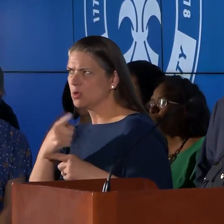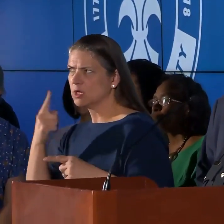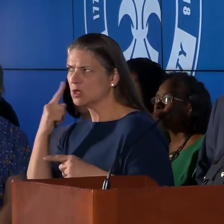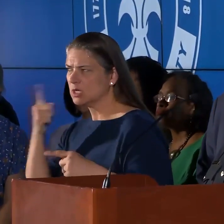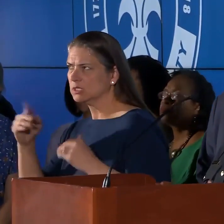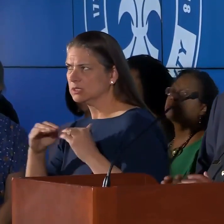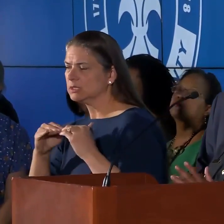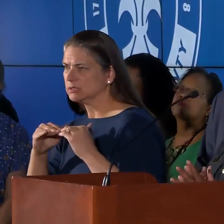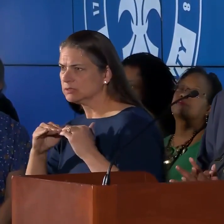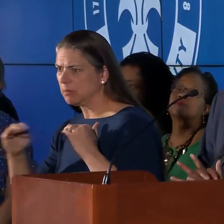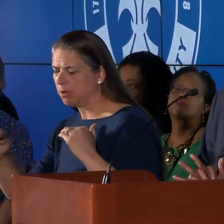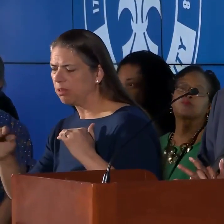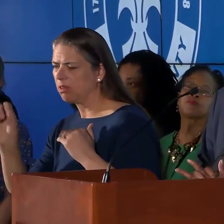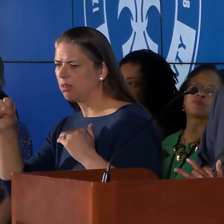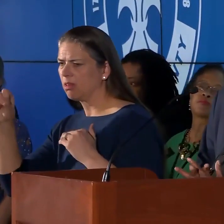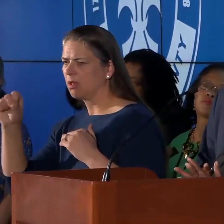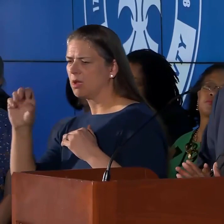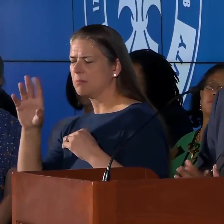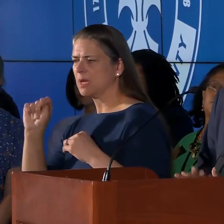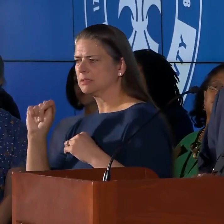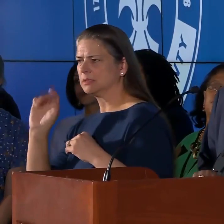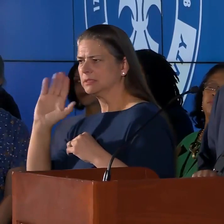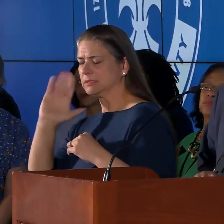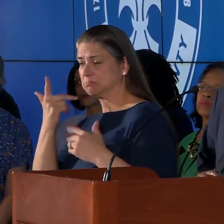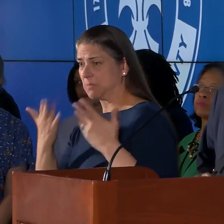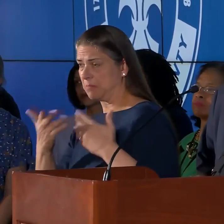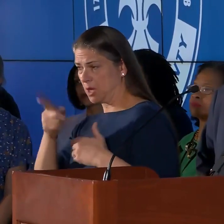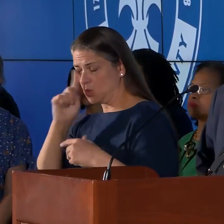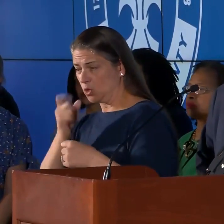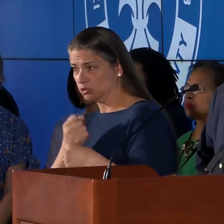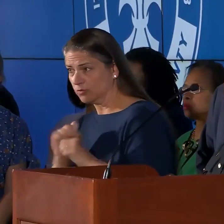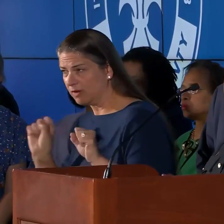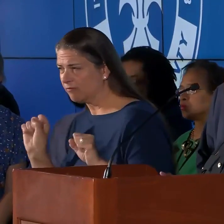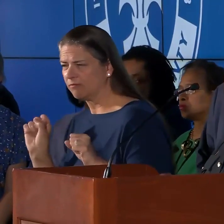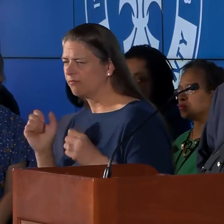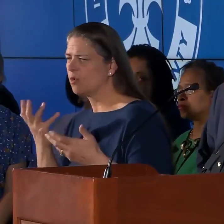But uh and here you may make it through this. What is, what are your thoughts